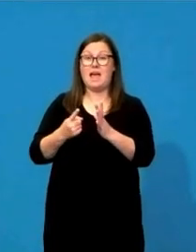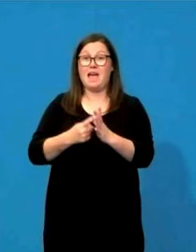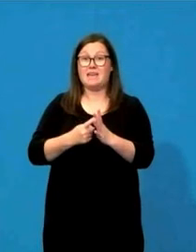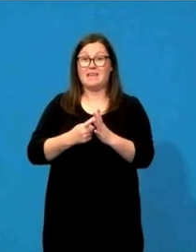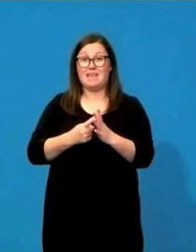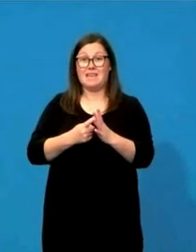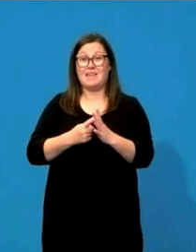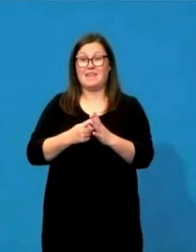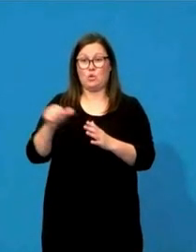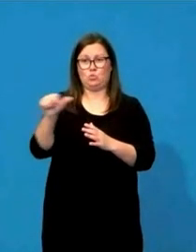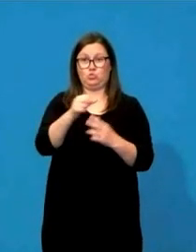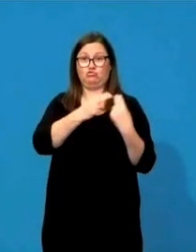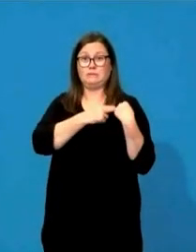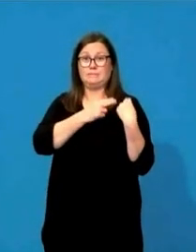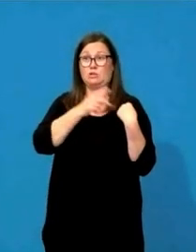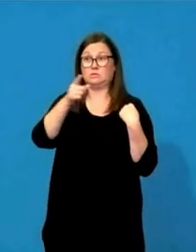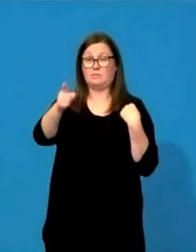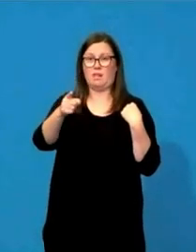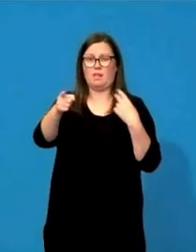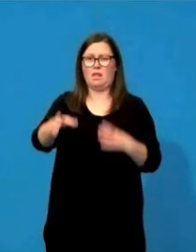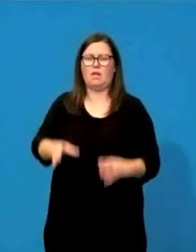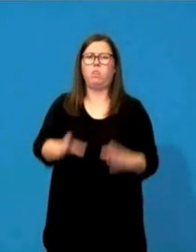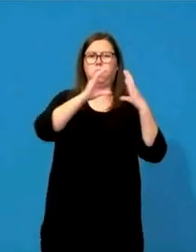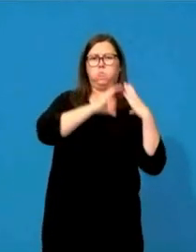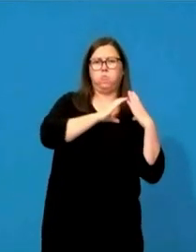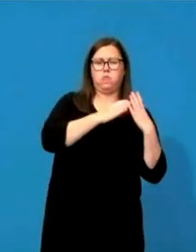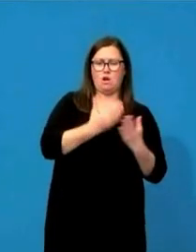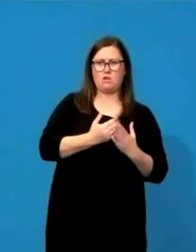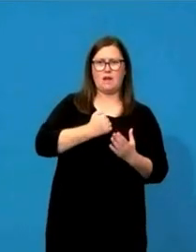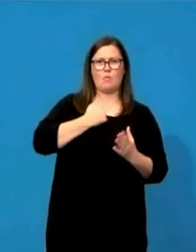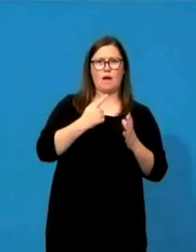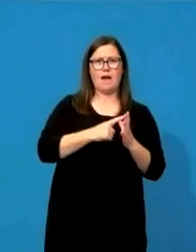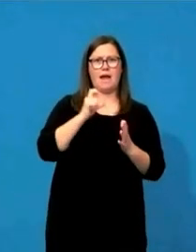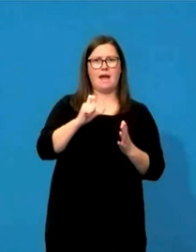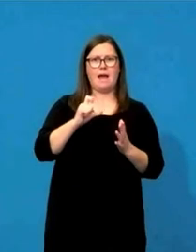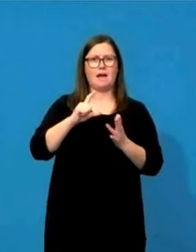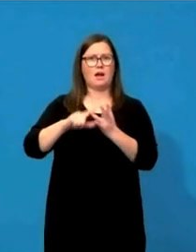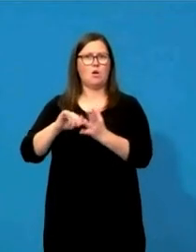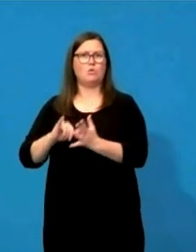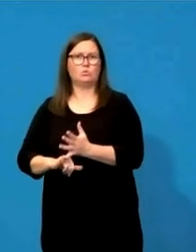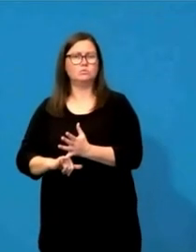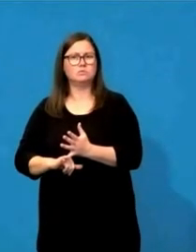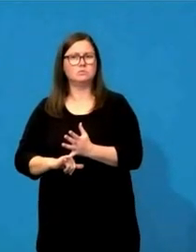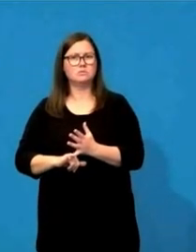especially Marninwarntikura and Marra Worra. The Aboriginal resource centre down the road here.